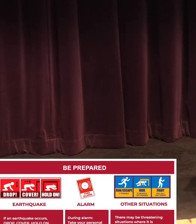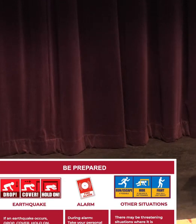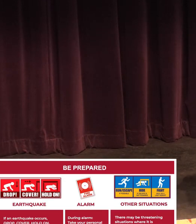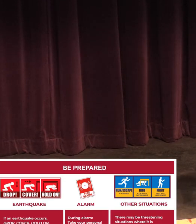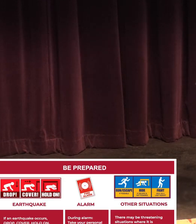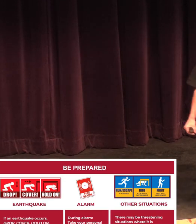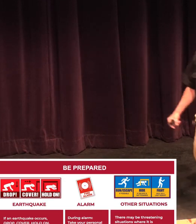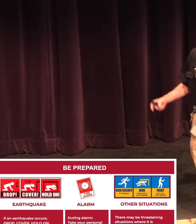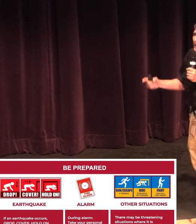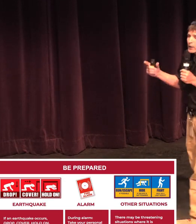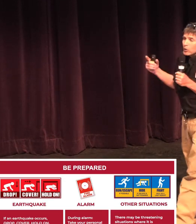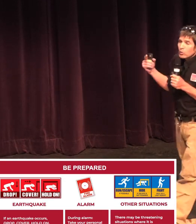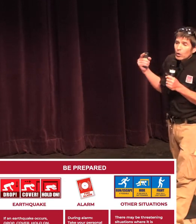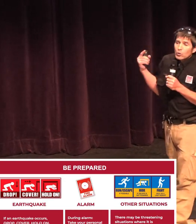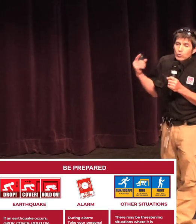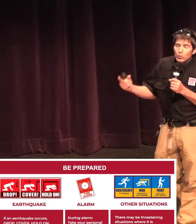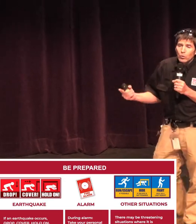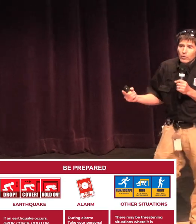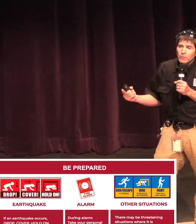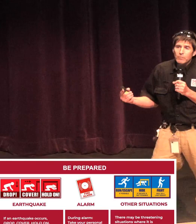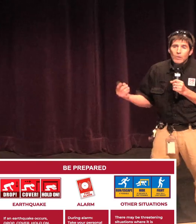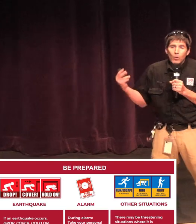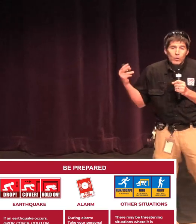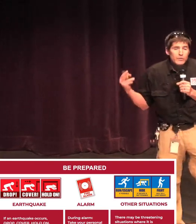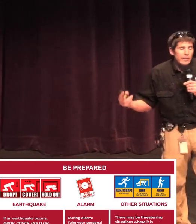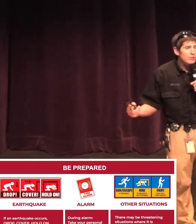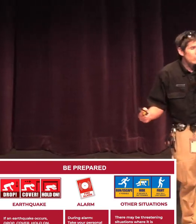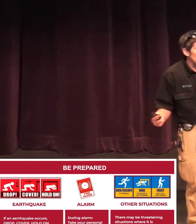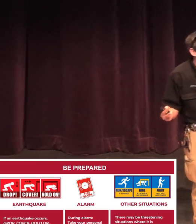probably have gone to Lieutenant Hill's active shooter presentation.